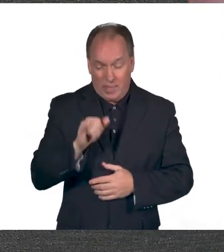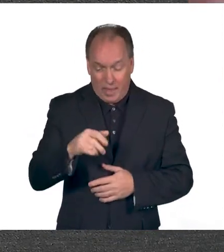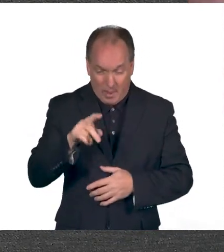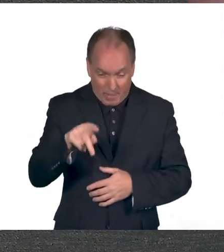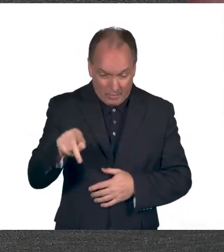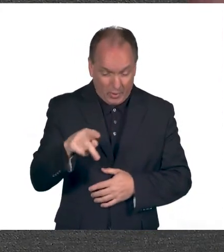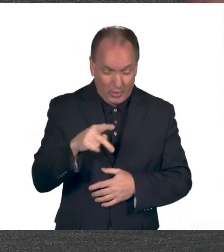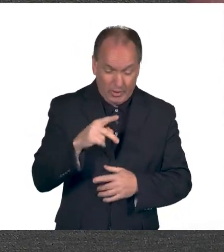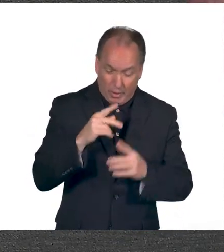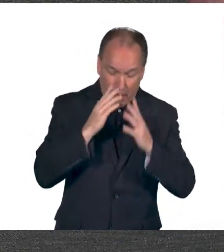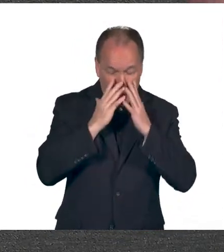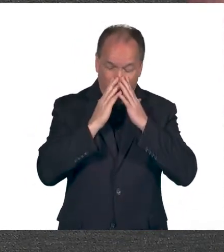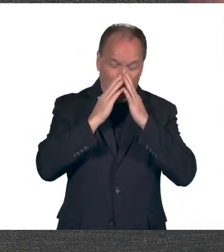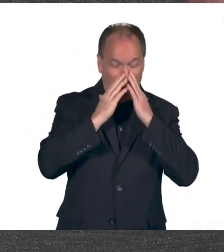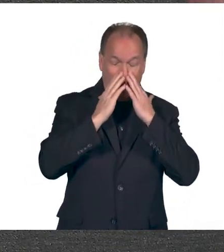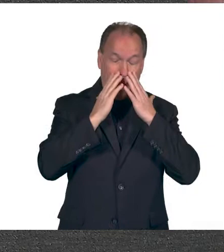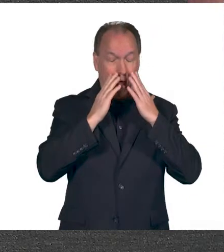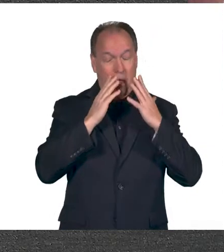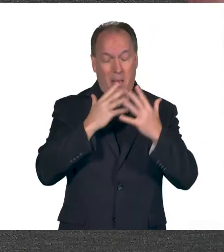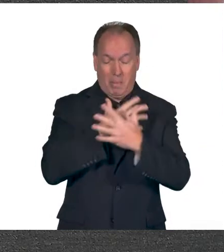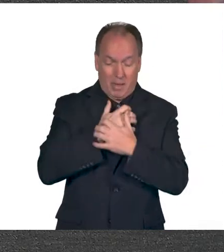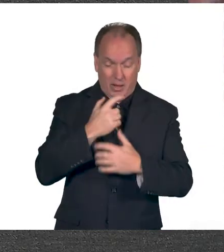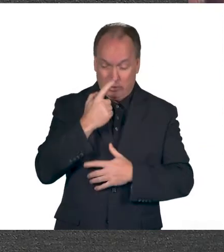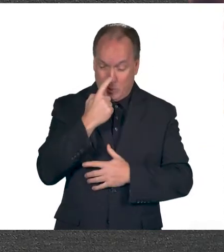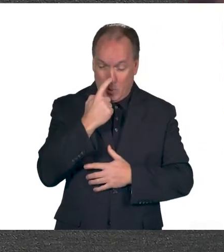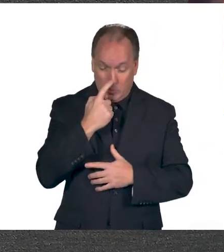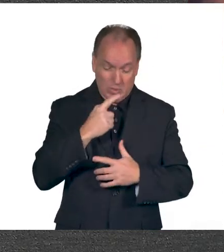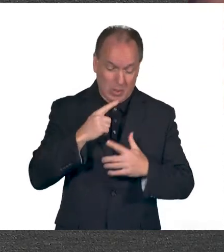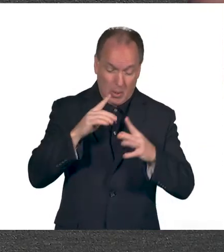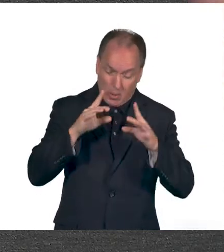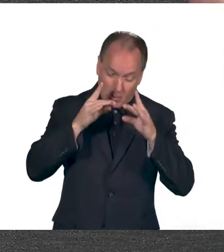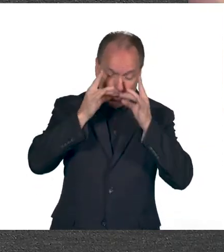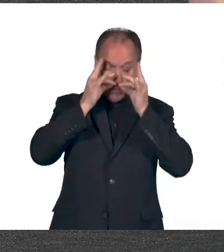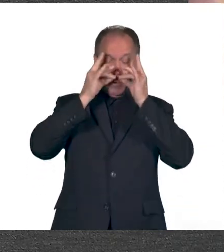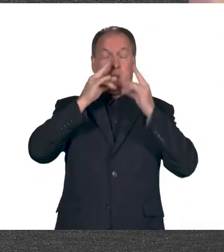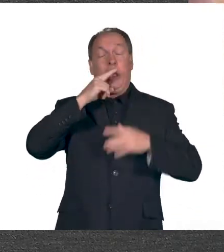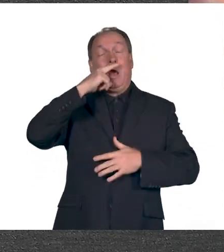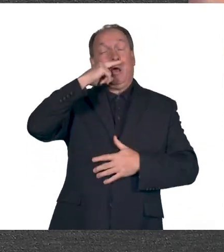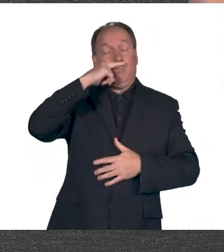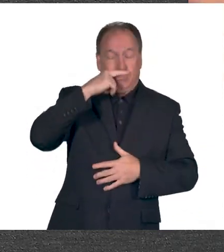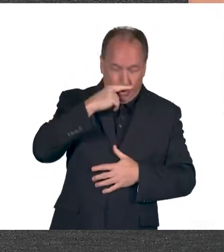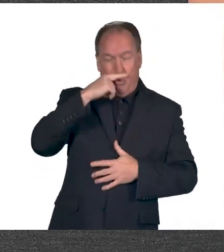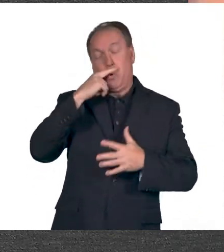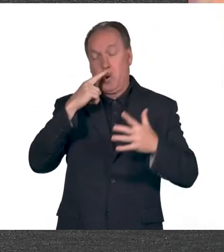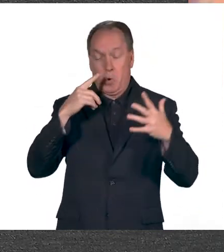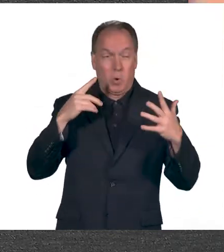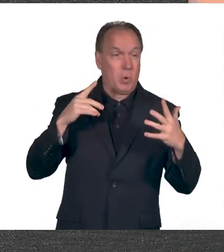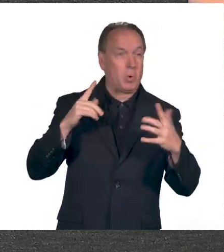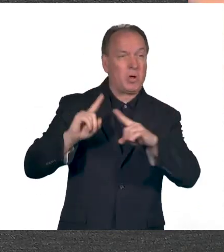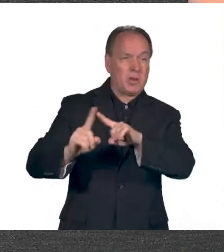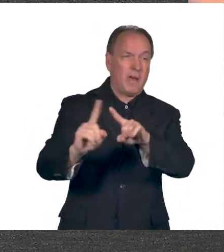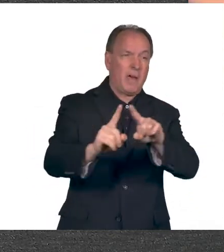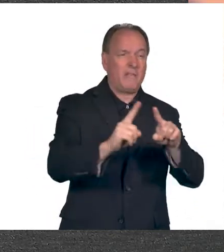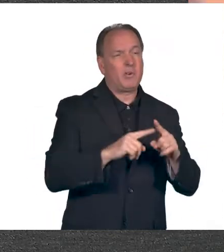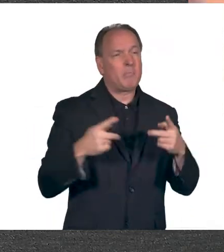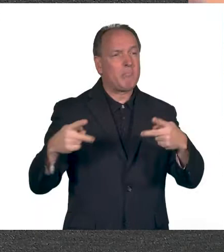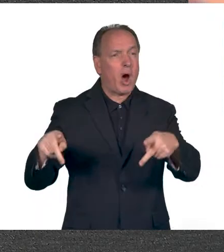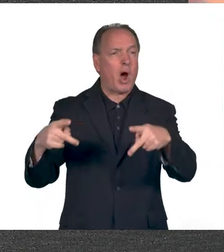That pepper tickled the bear's nose, and he sneezed. All the noise didn't wake him up,